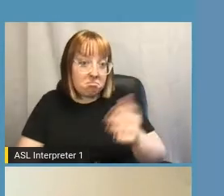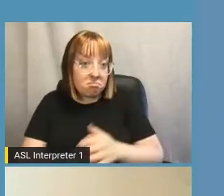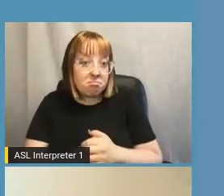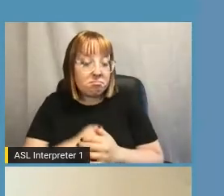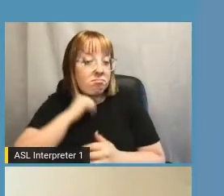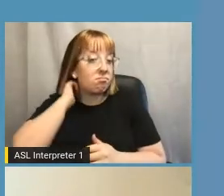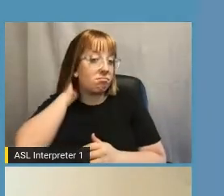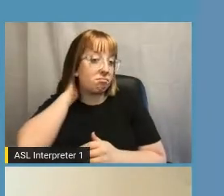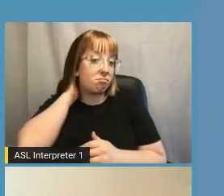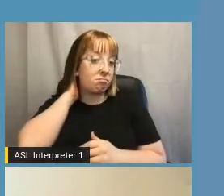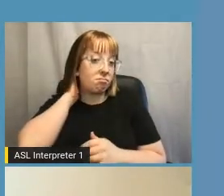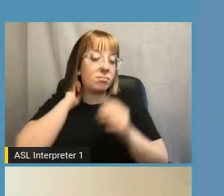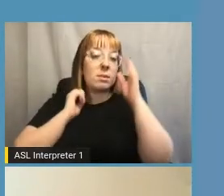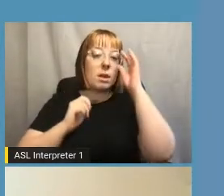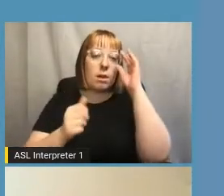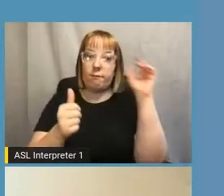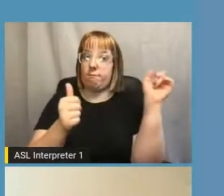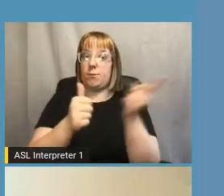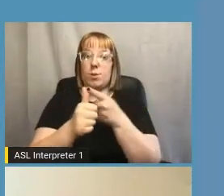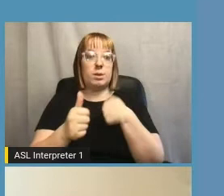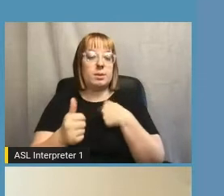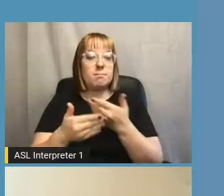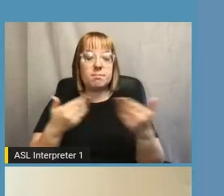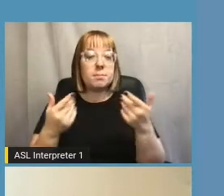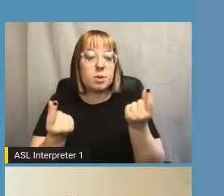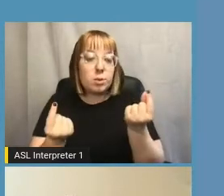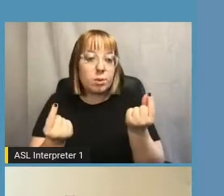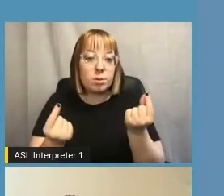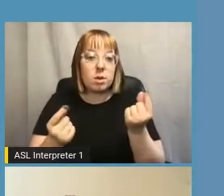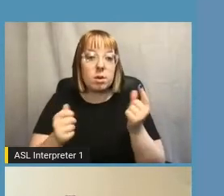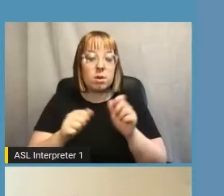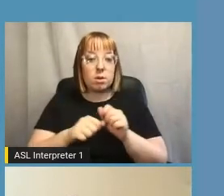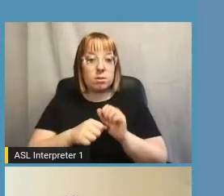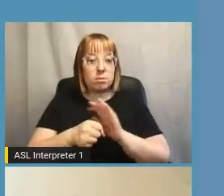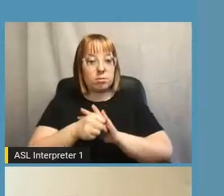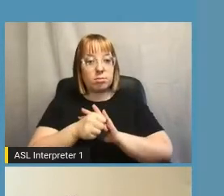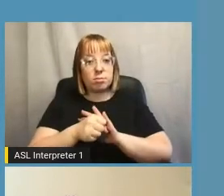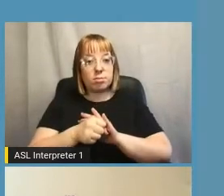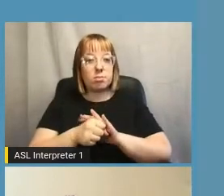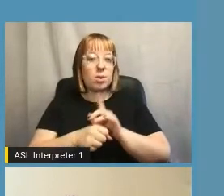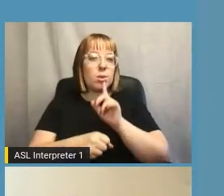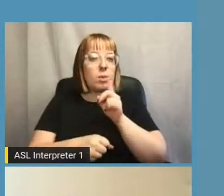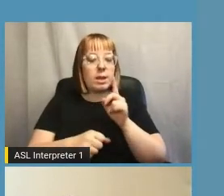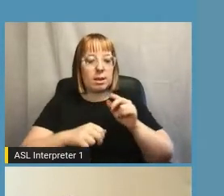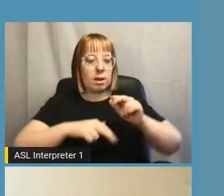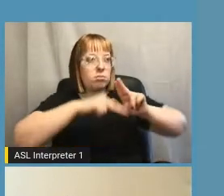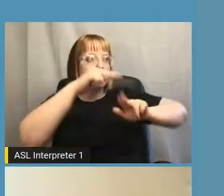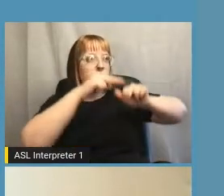did when i got the island is that i covered i sort of terraformed the land so it looked like